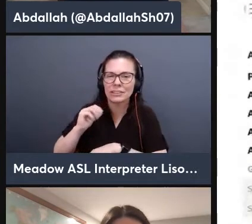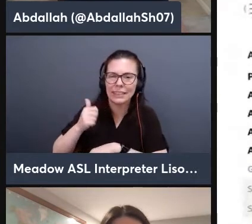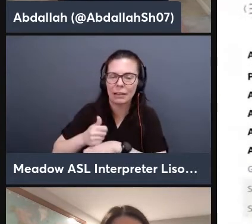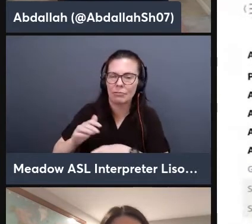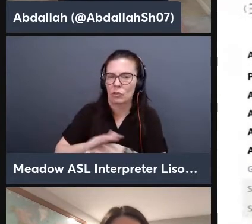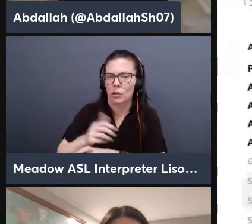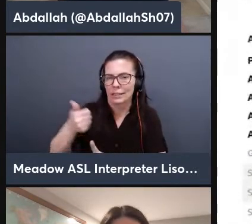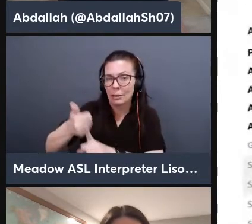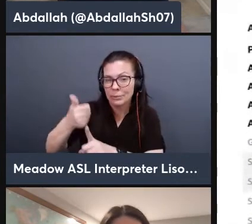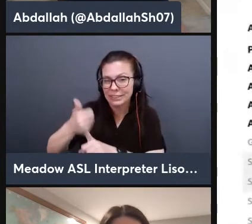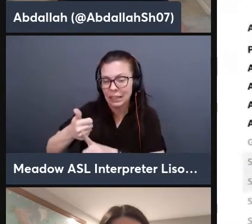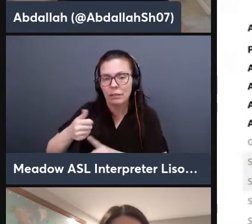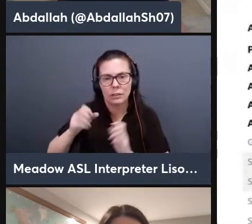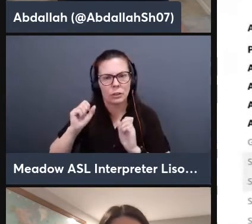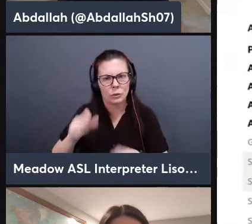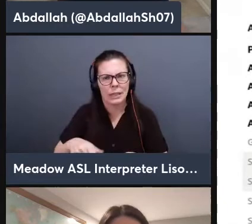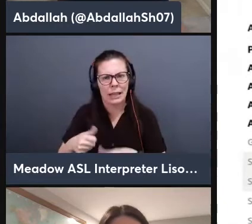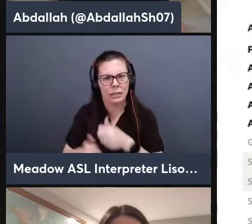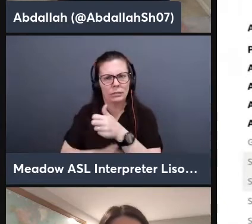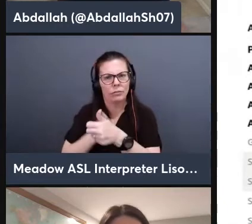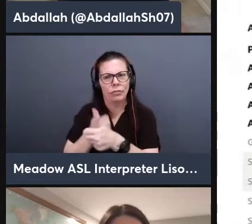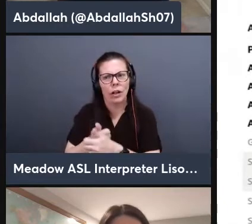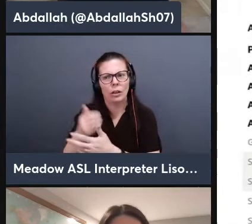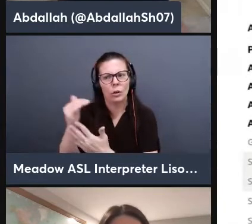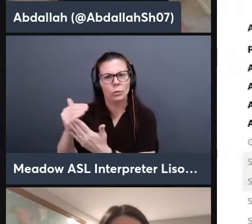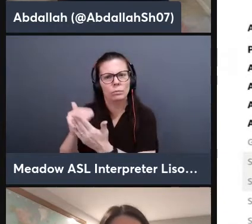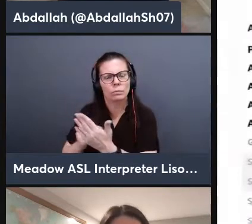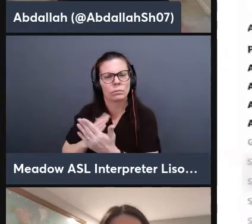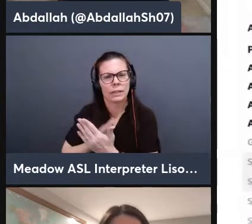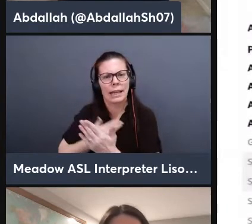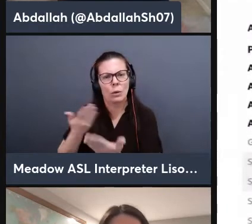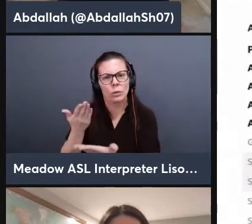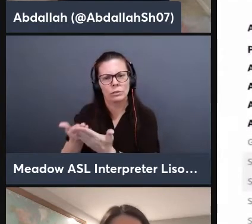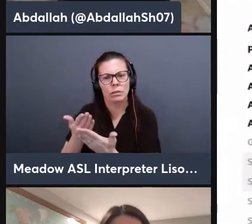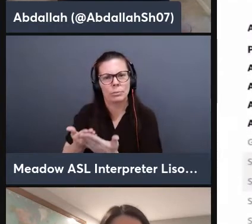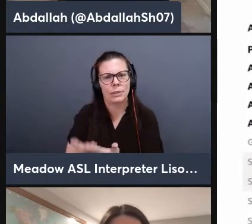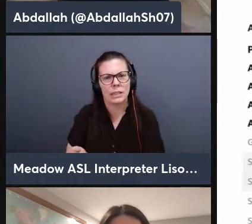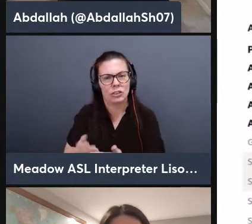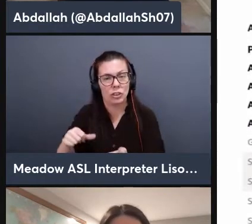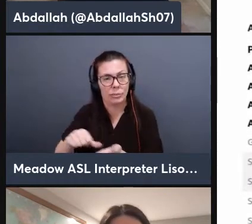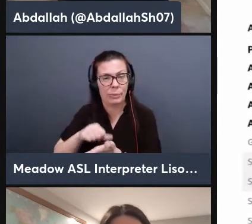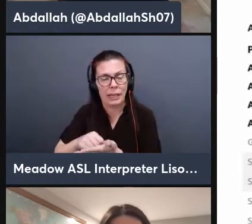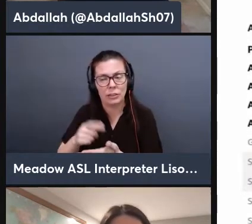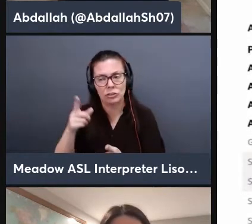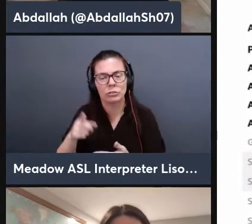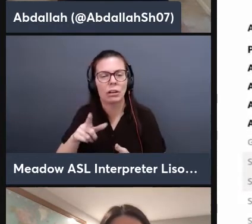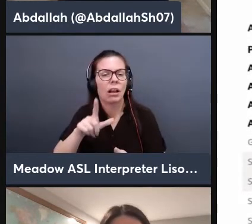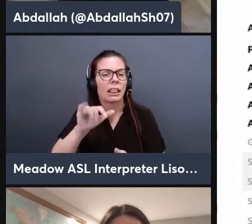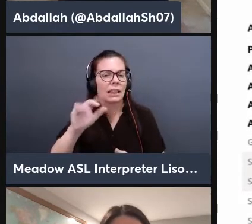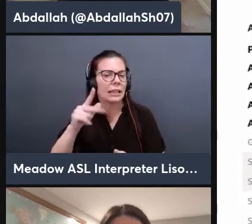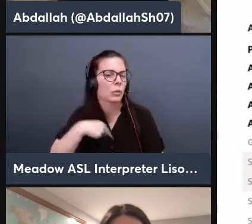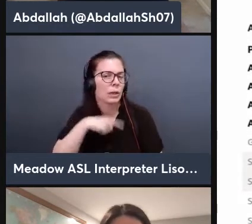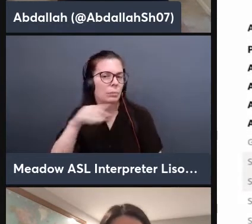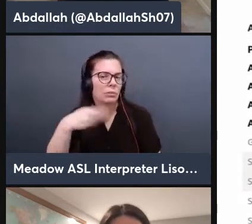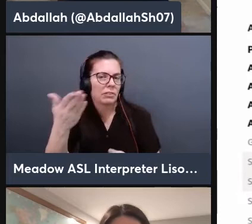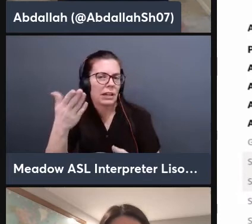then they can do that following our documentation page. And that's a link that we can provide as well. - Perfect.